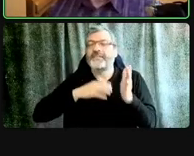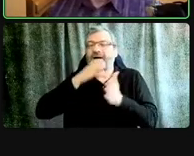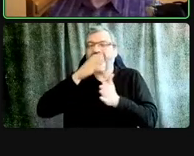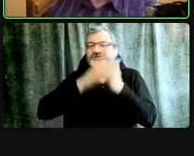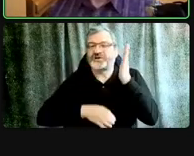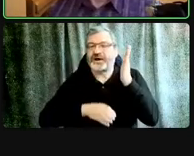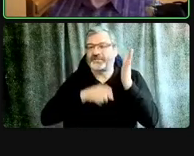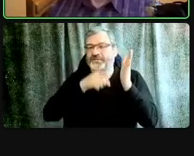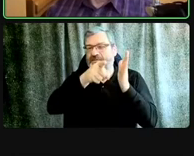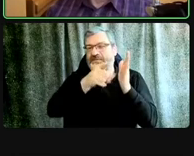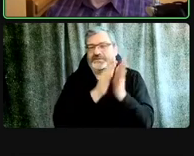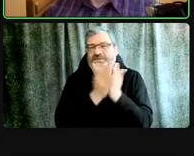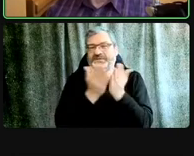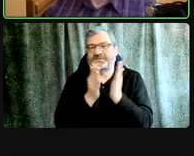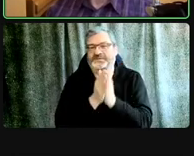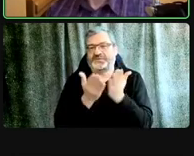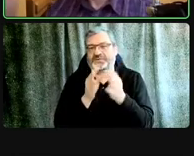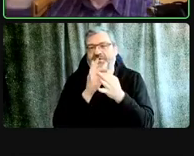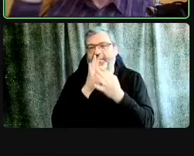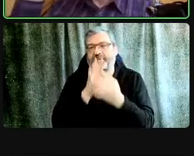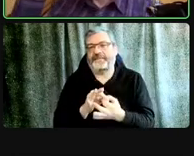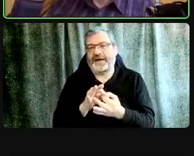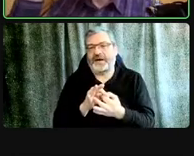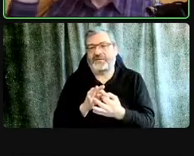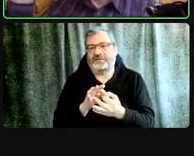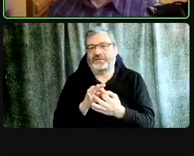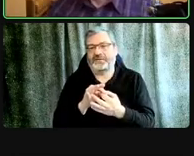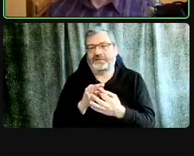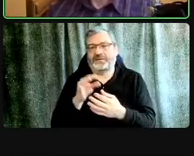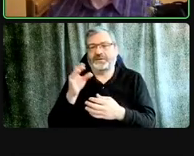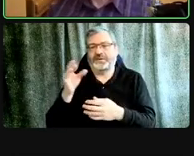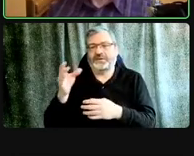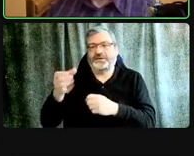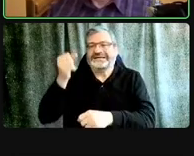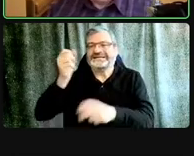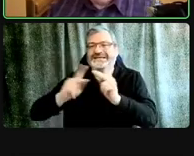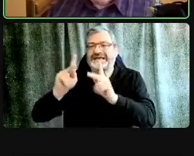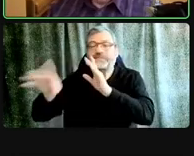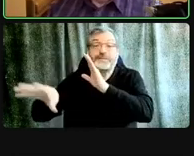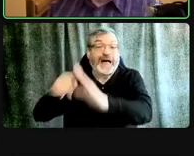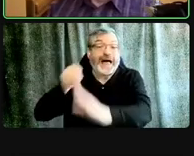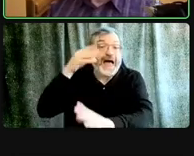is about taking people outside, taking people out into nature.